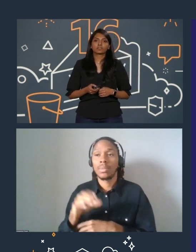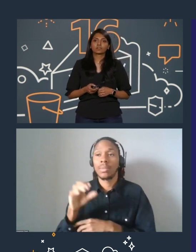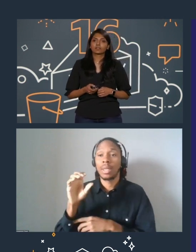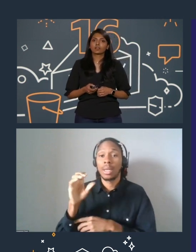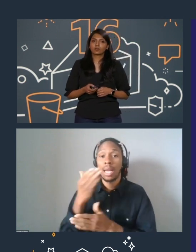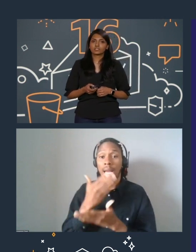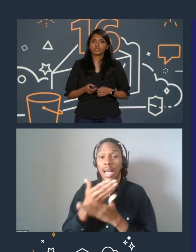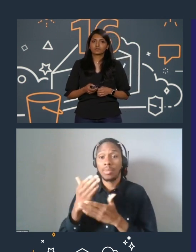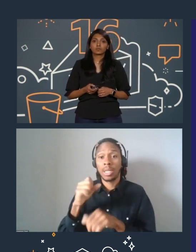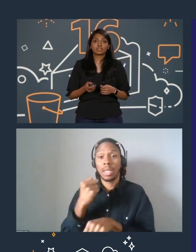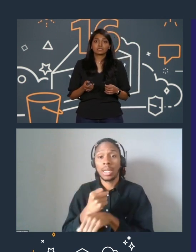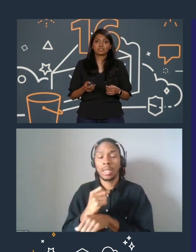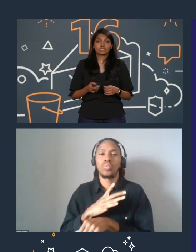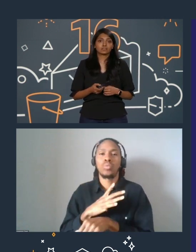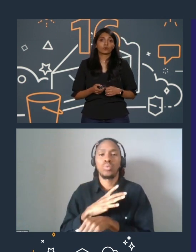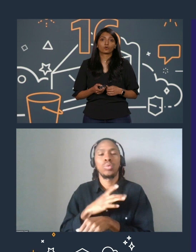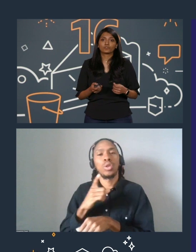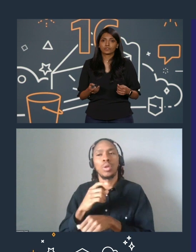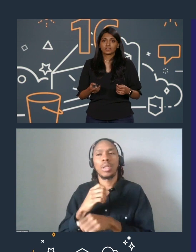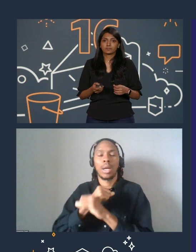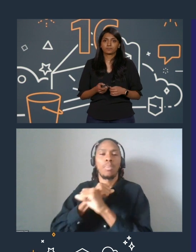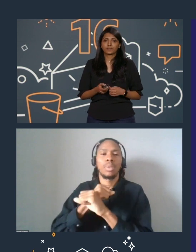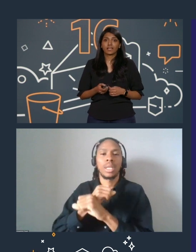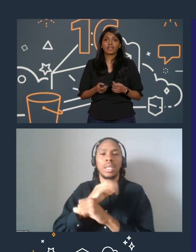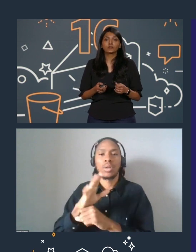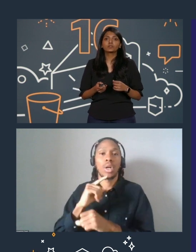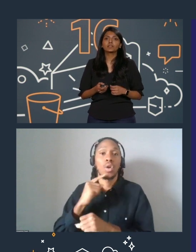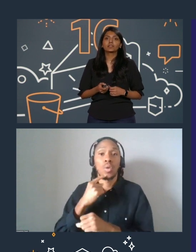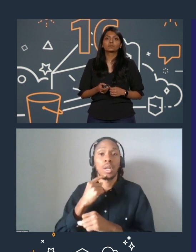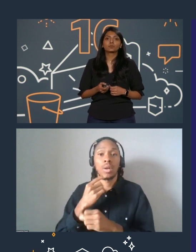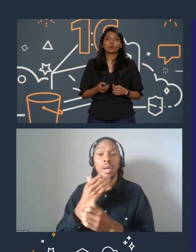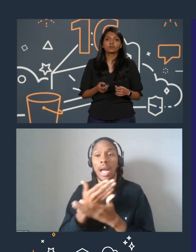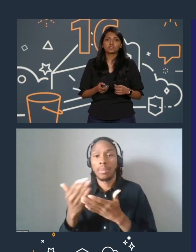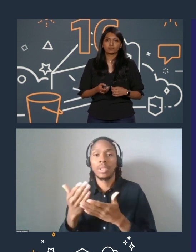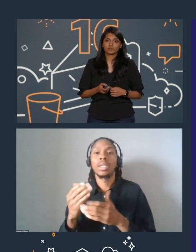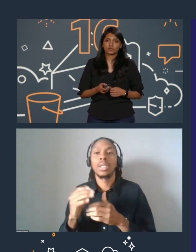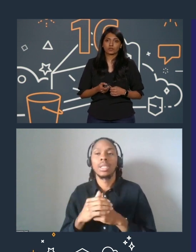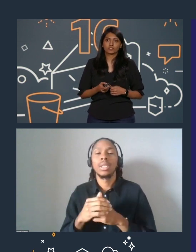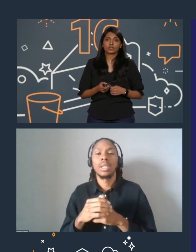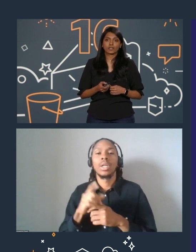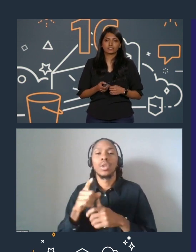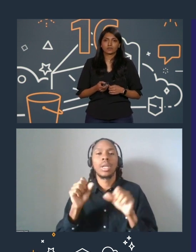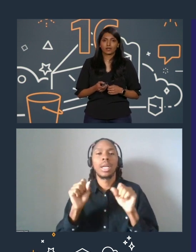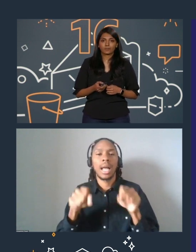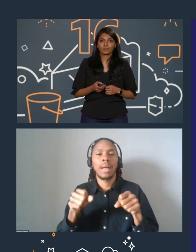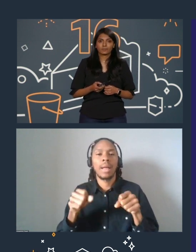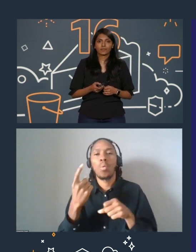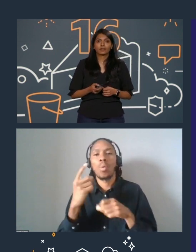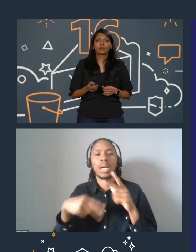your critical objects from getting deleted or overwritten and you can enable one type of storage on S3.